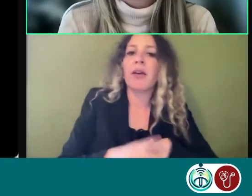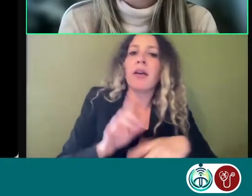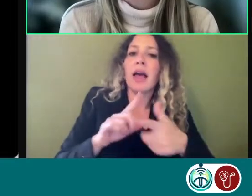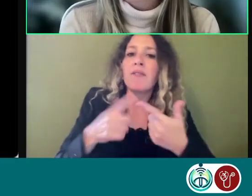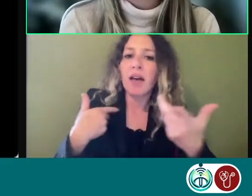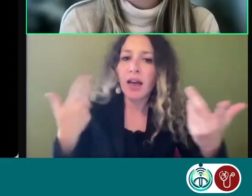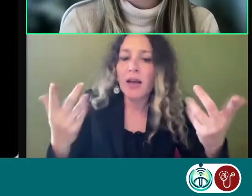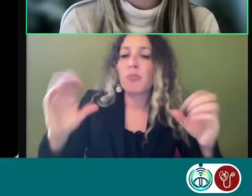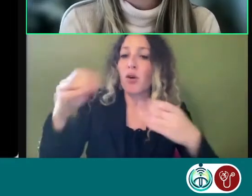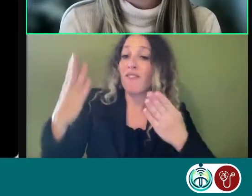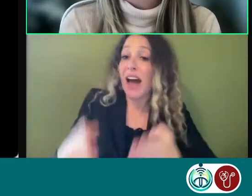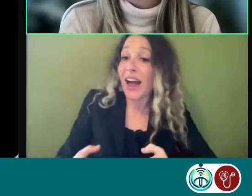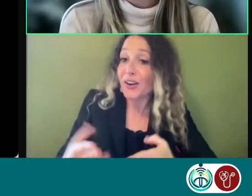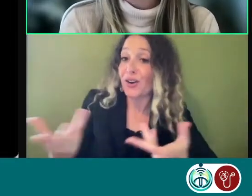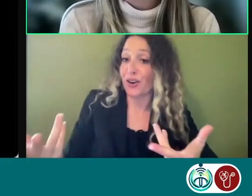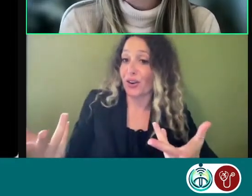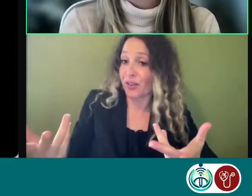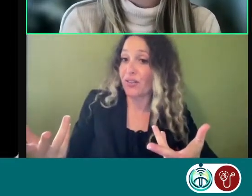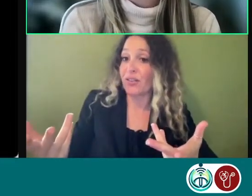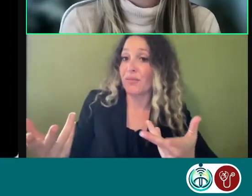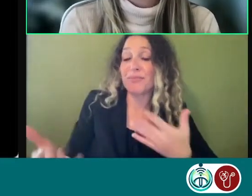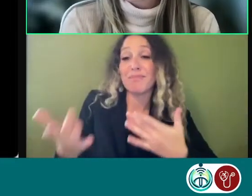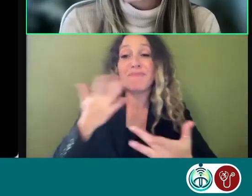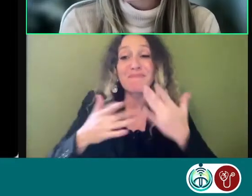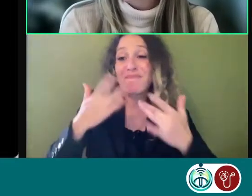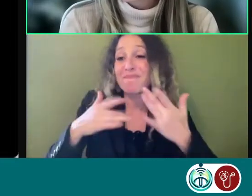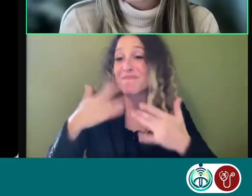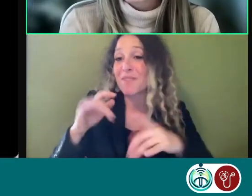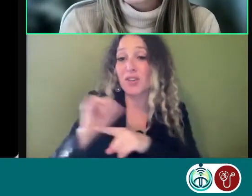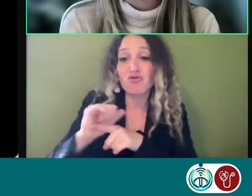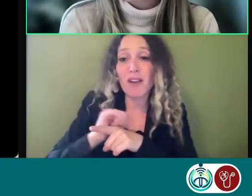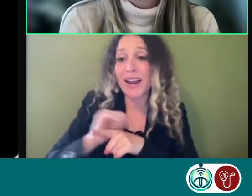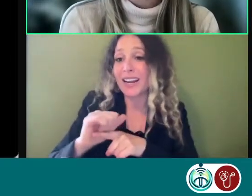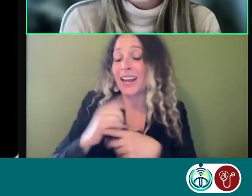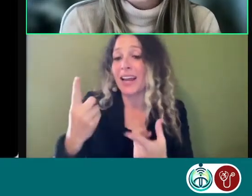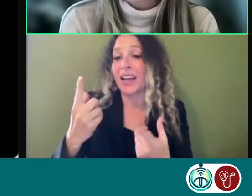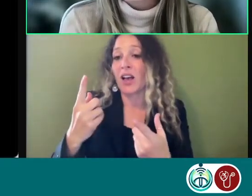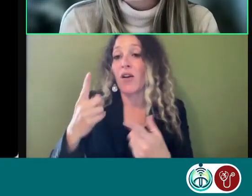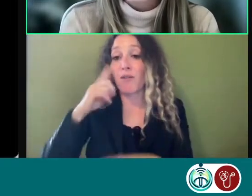inadequate training or lack of disabled-centered education is something that medical education is